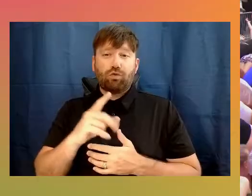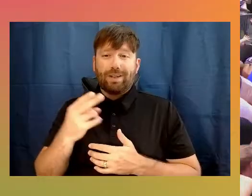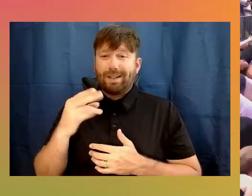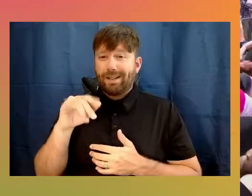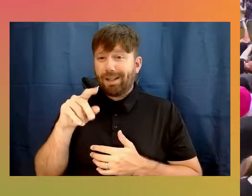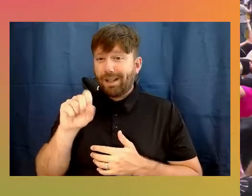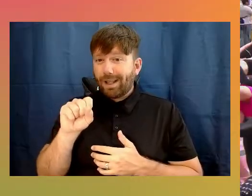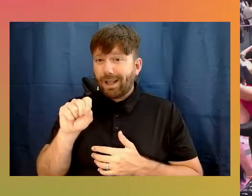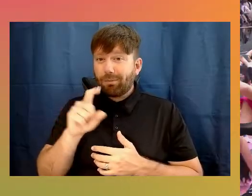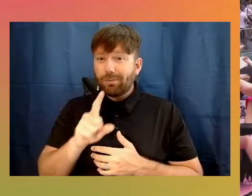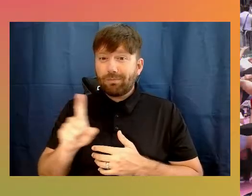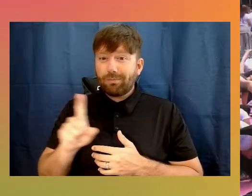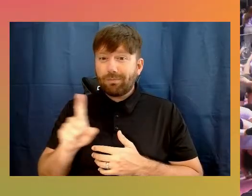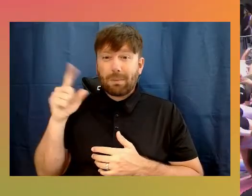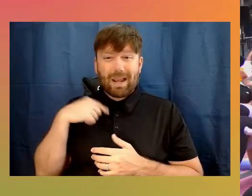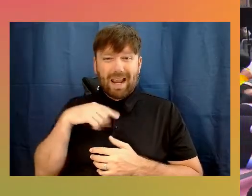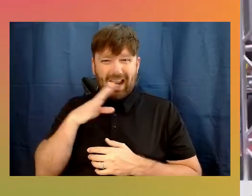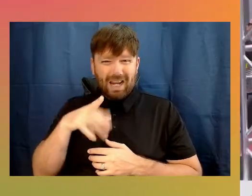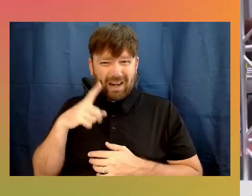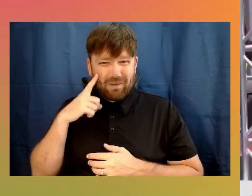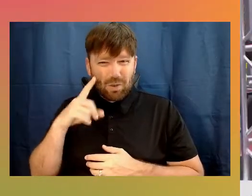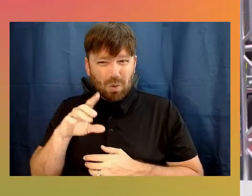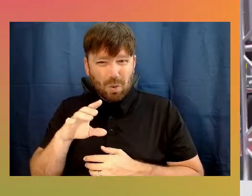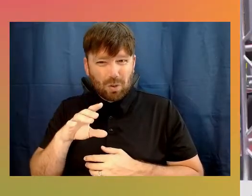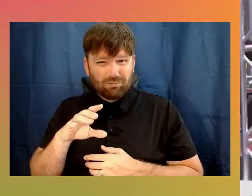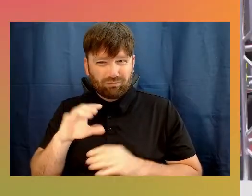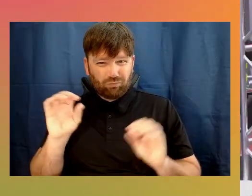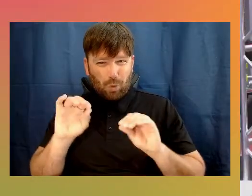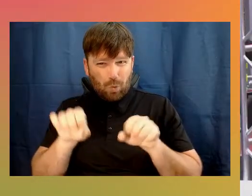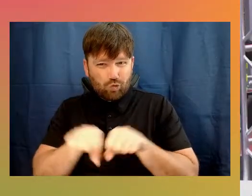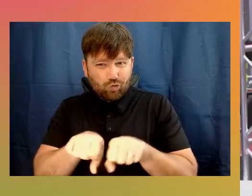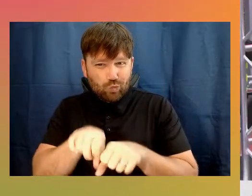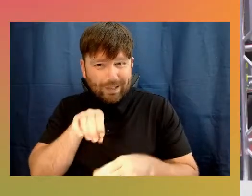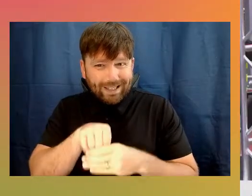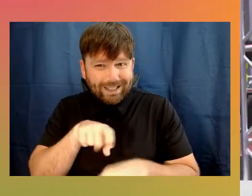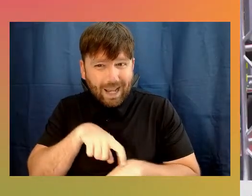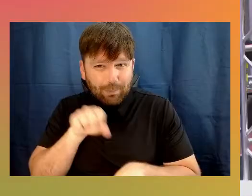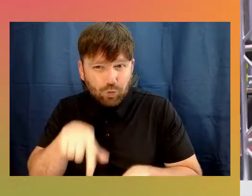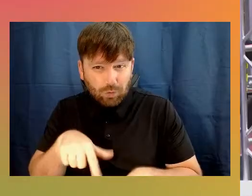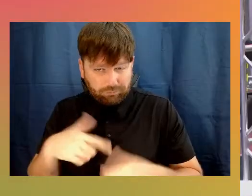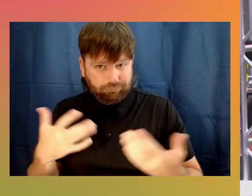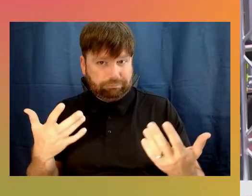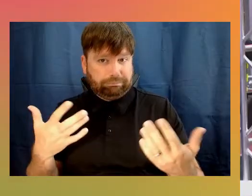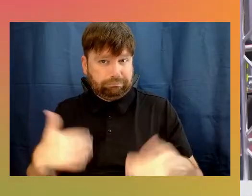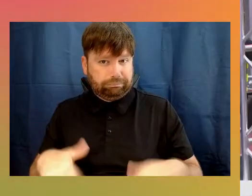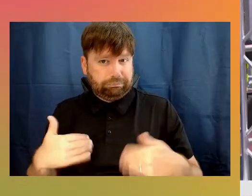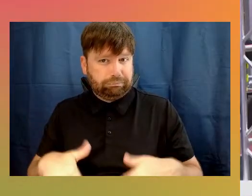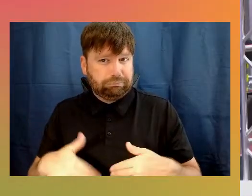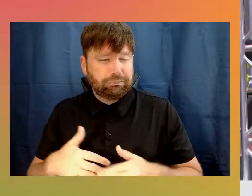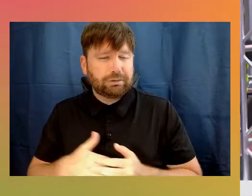PRESSING THE HIP TOWARDS THE SKY. I MEAN I NEVER THOUGHT I WOULD